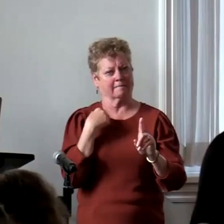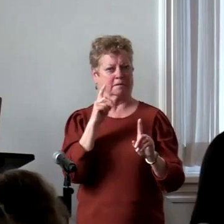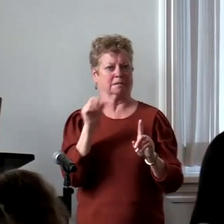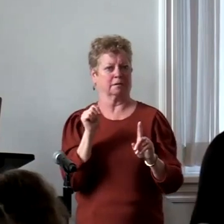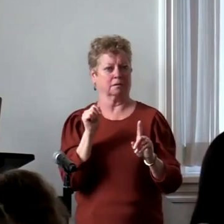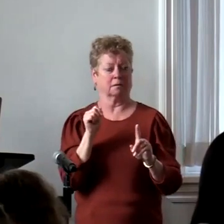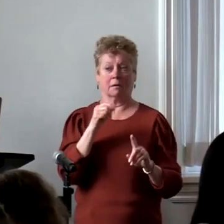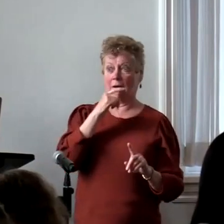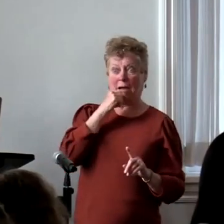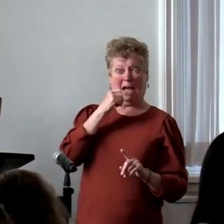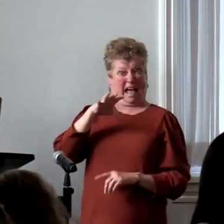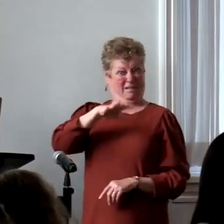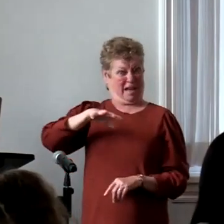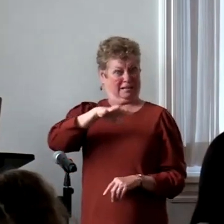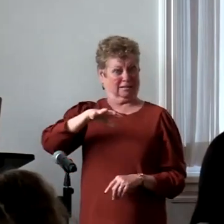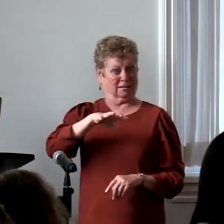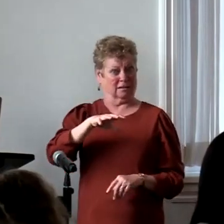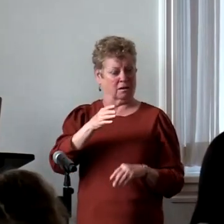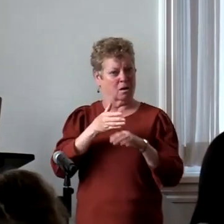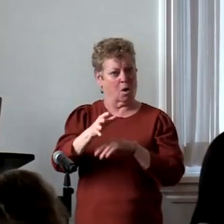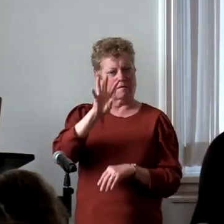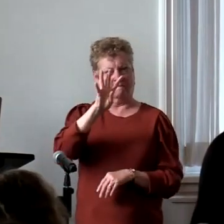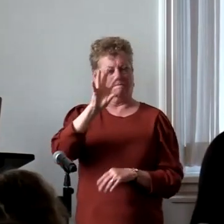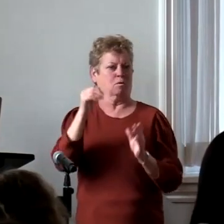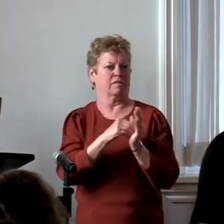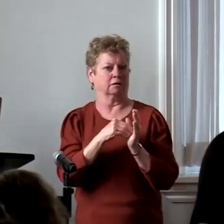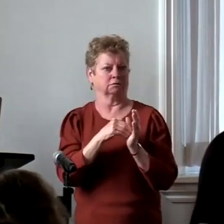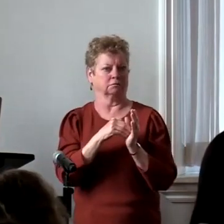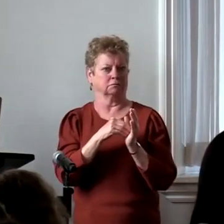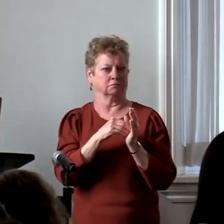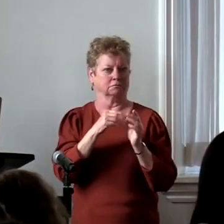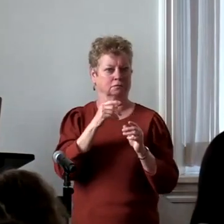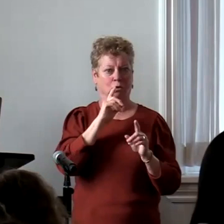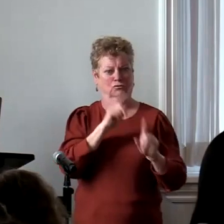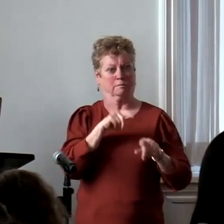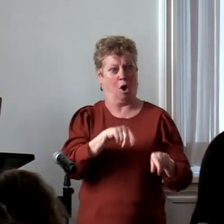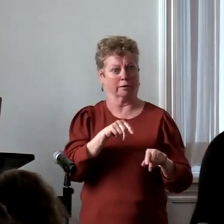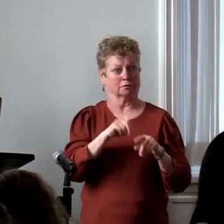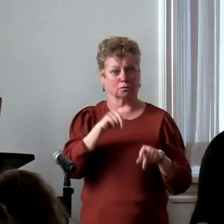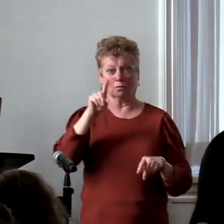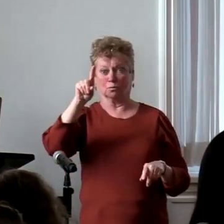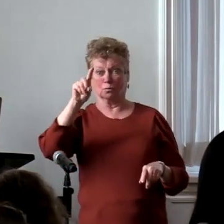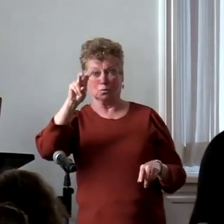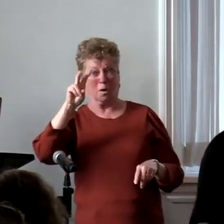In Halifax alone, we had 4,000 respond to the 230 questions To put that into context,